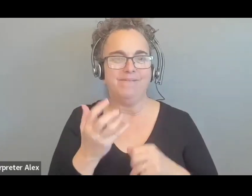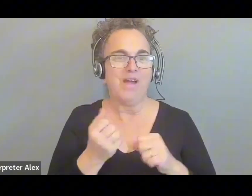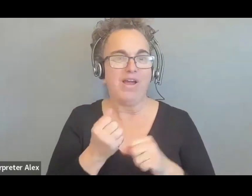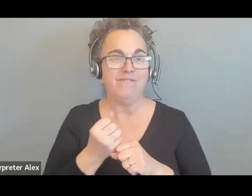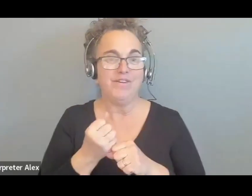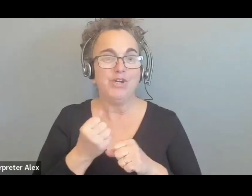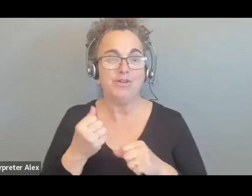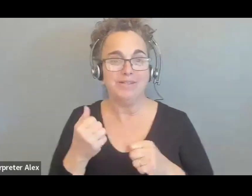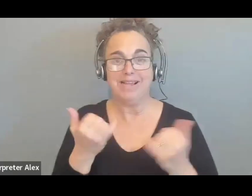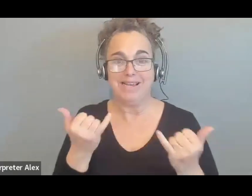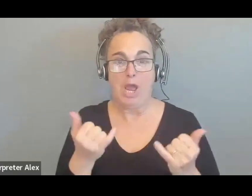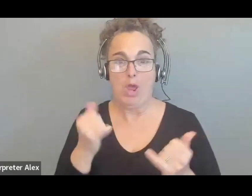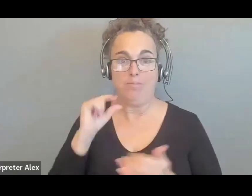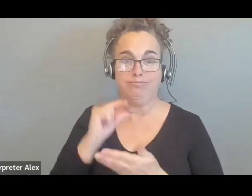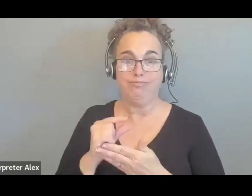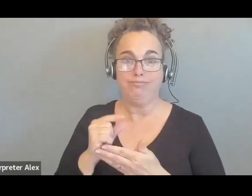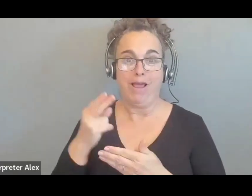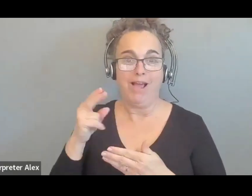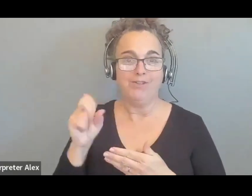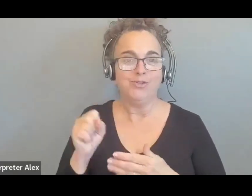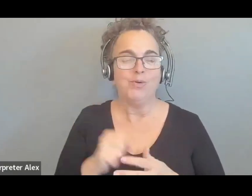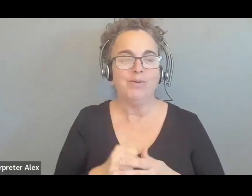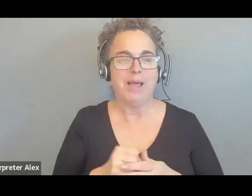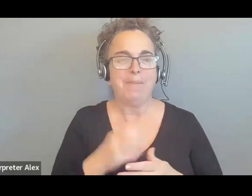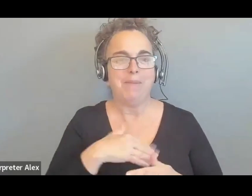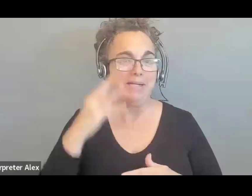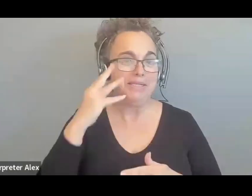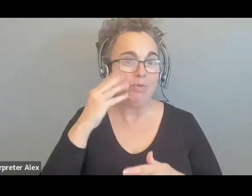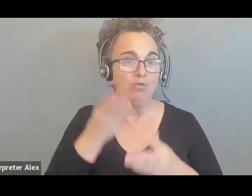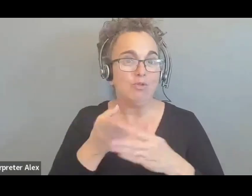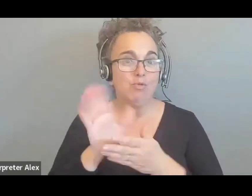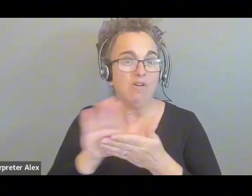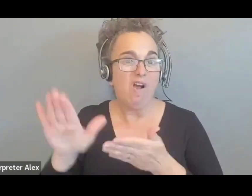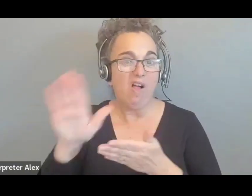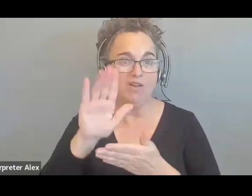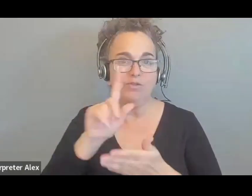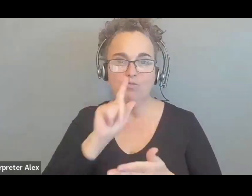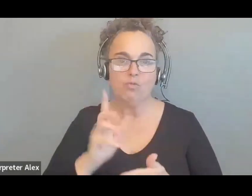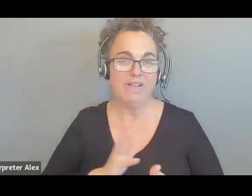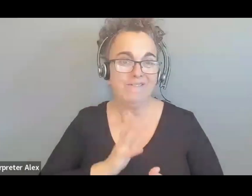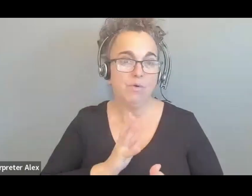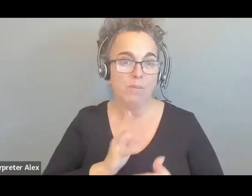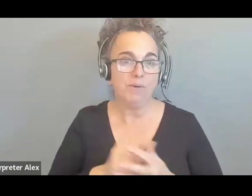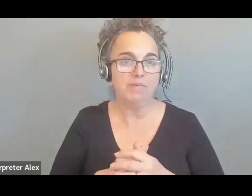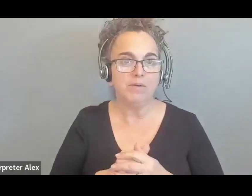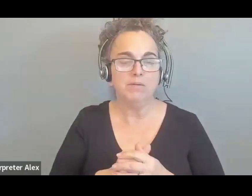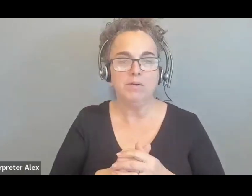college and my experience through college was super formative to growing a passion